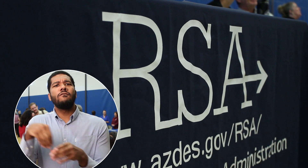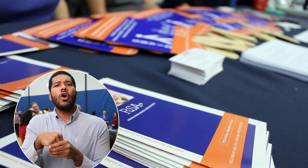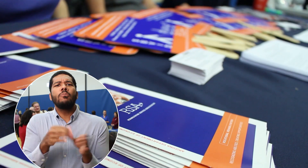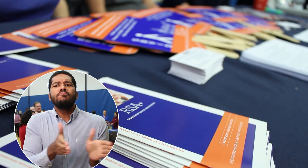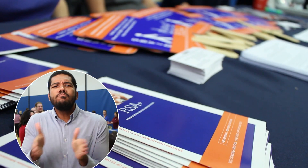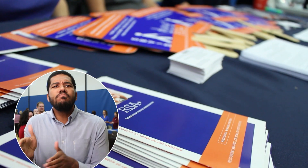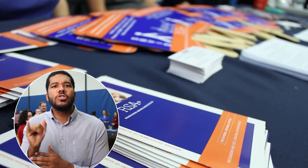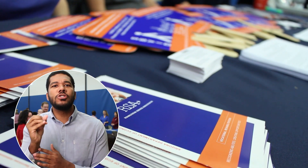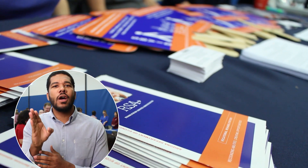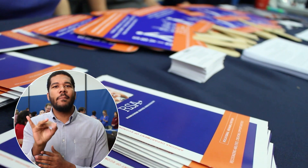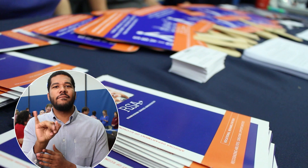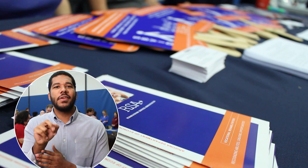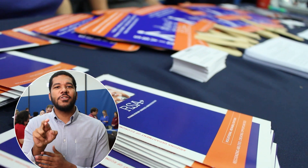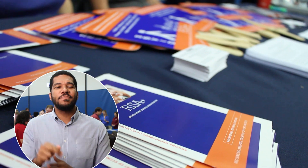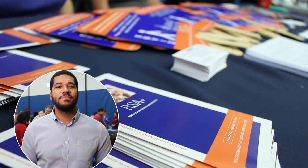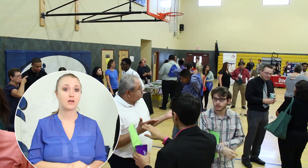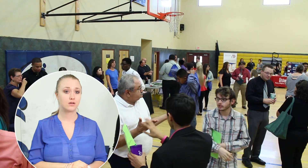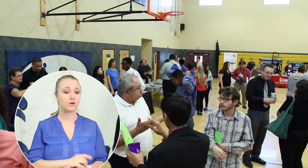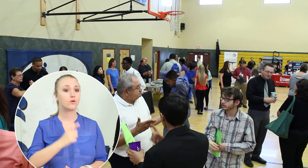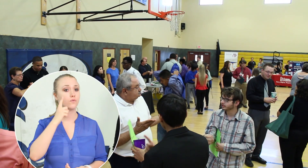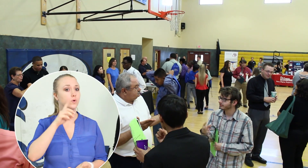who set up yesterday's job fair.